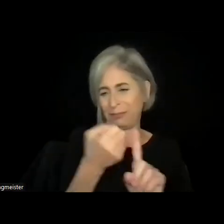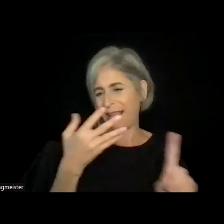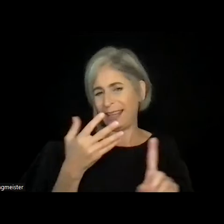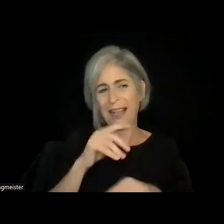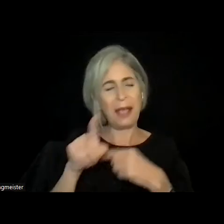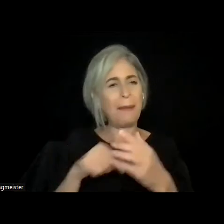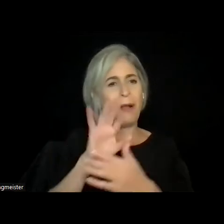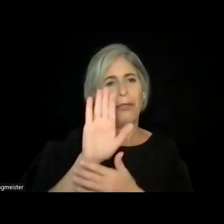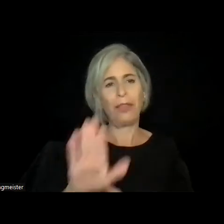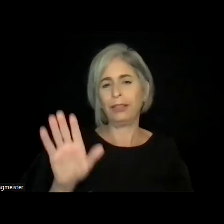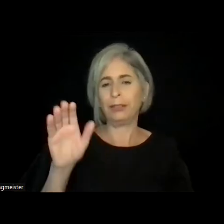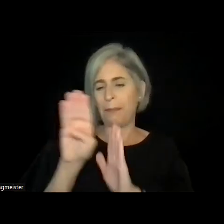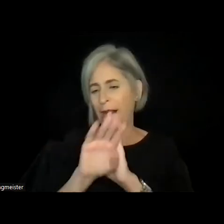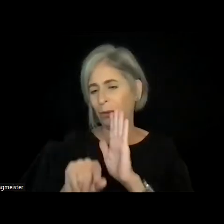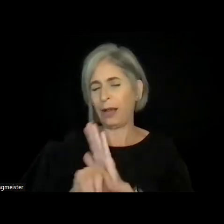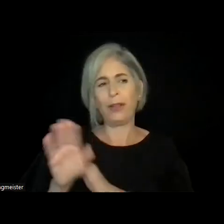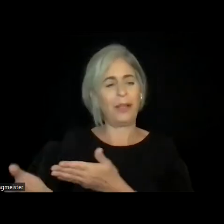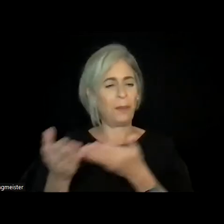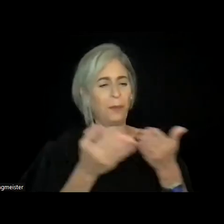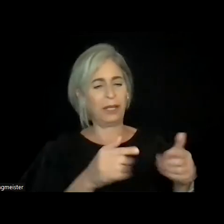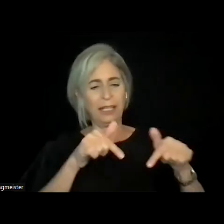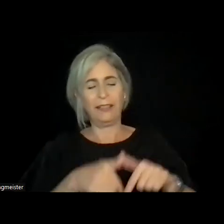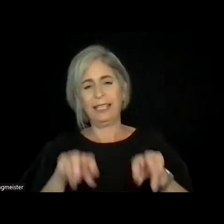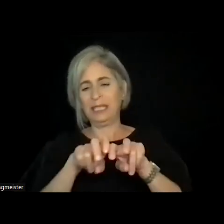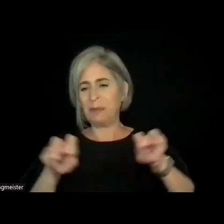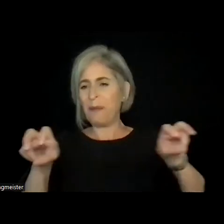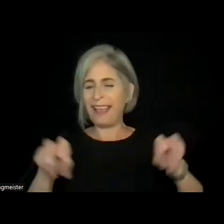they do their sort of initial discussion that they may want to